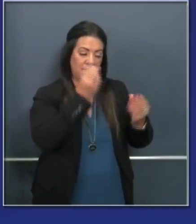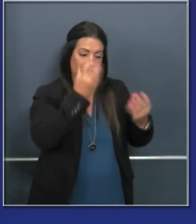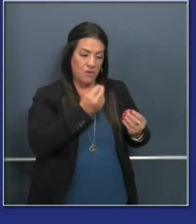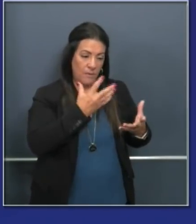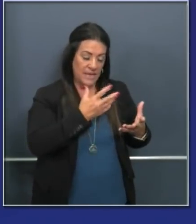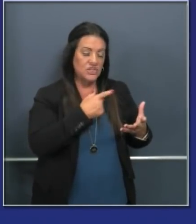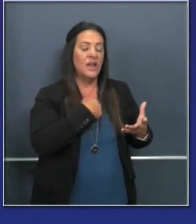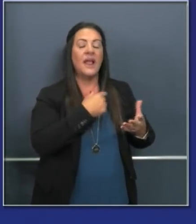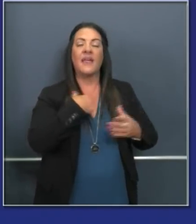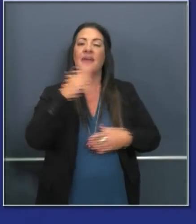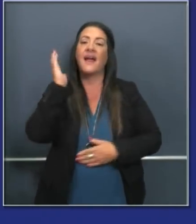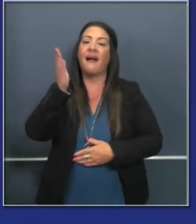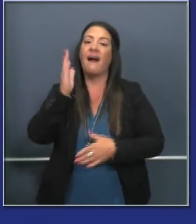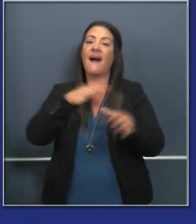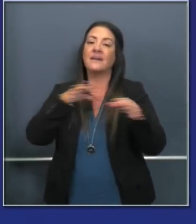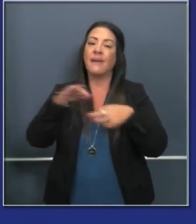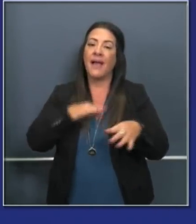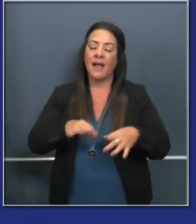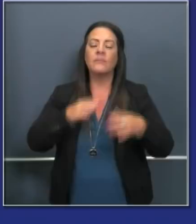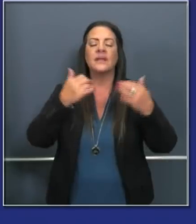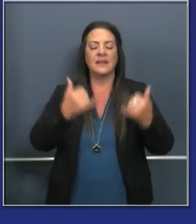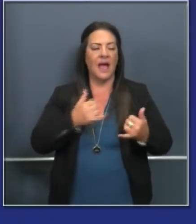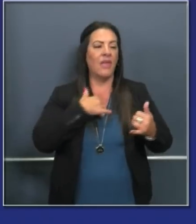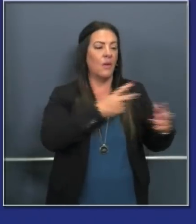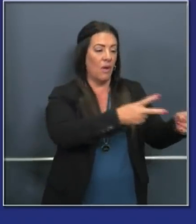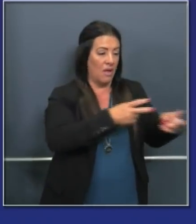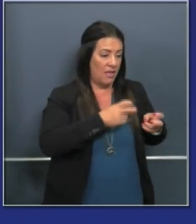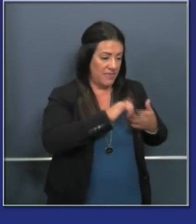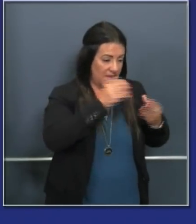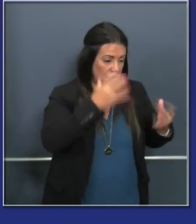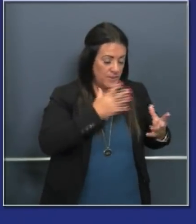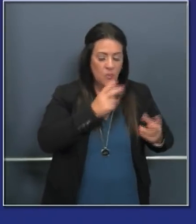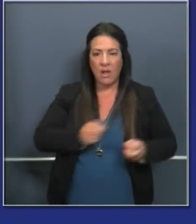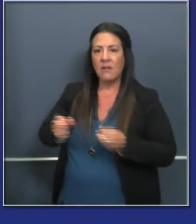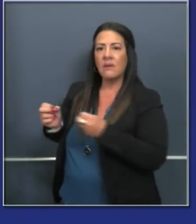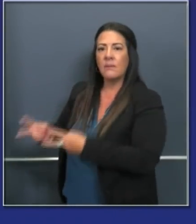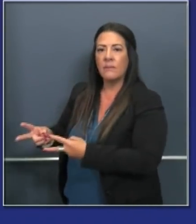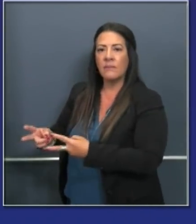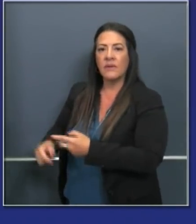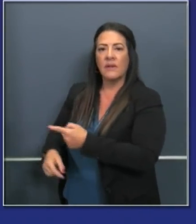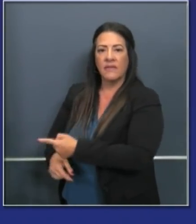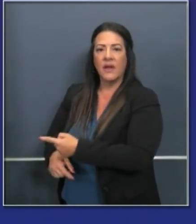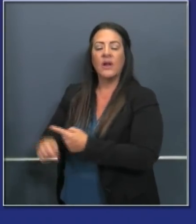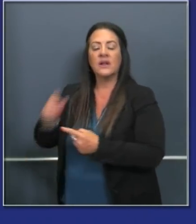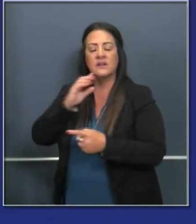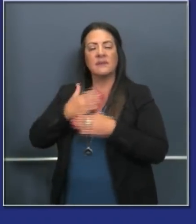MORNING REFERENCES OFTEN A DASHBOARD THAT I RECEIVE WITH A LOT OF THE INFORMATION THAT WE'RE PROVIDING HERE TODAY IN